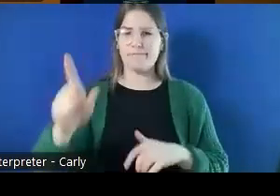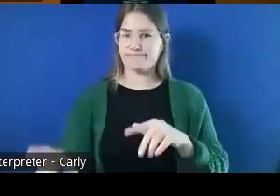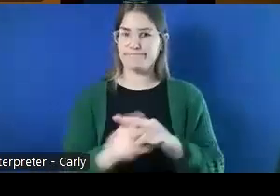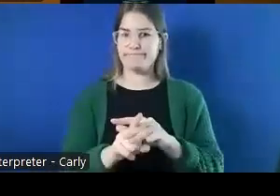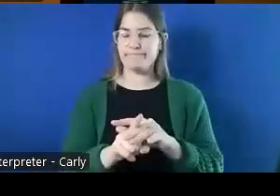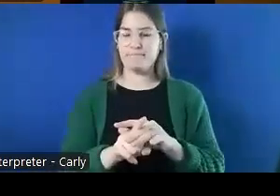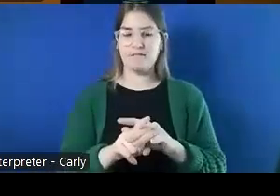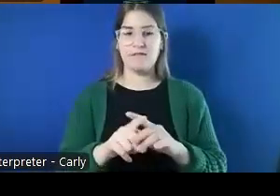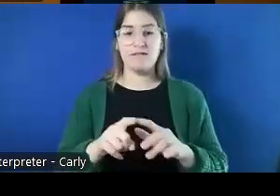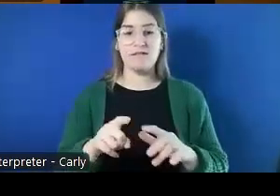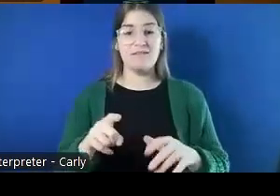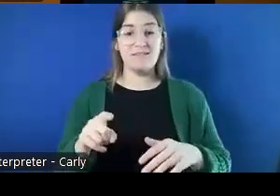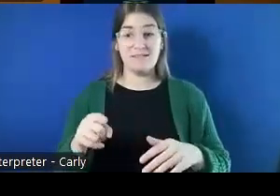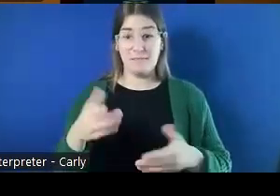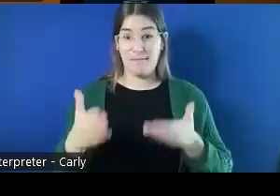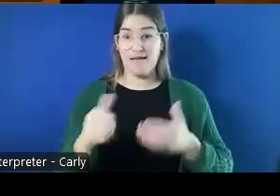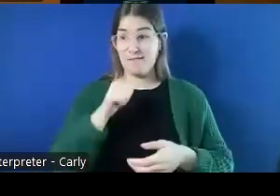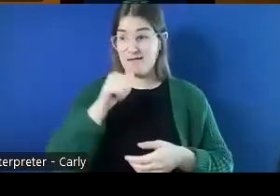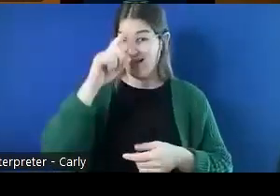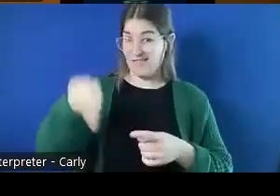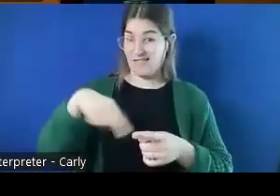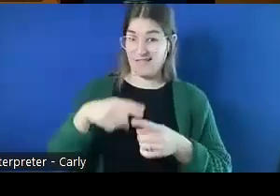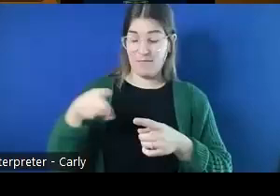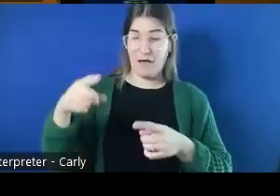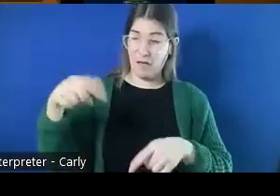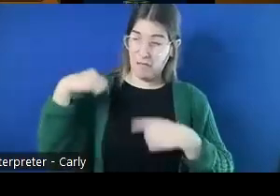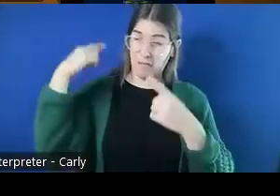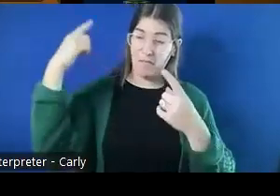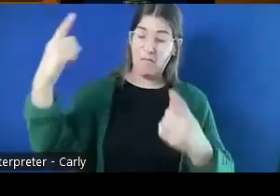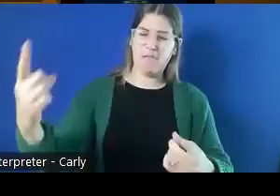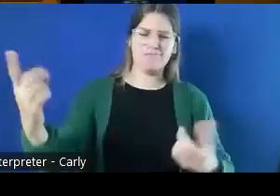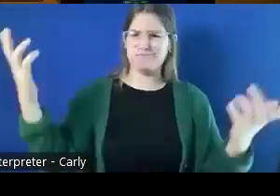they haven't explicitly thought about the content of those memories in a while um so being able to